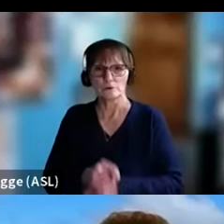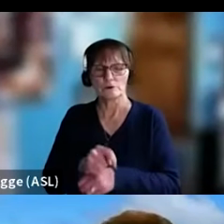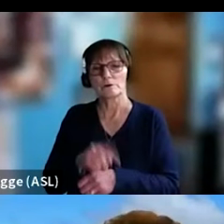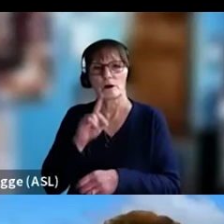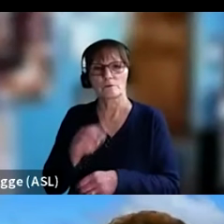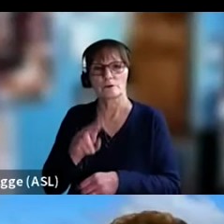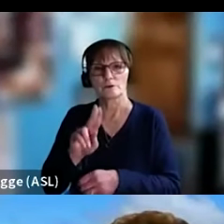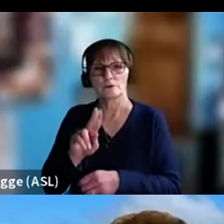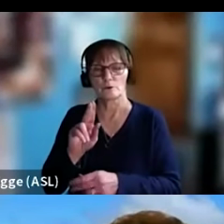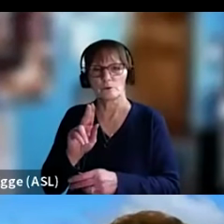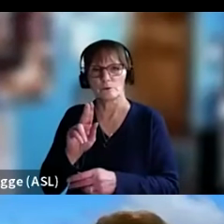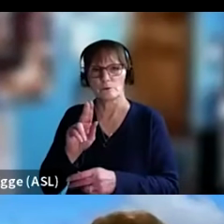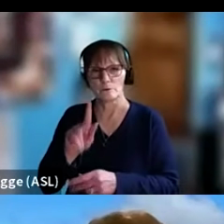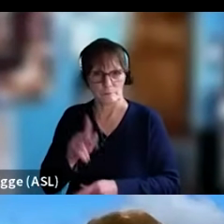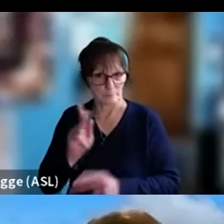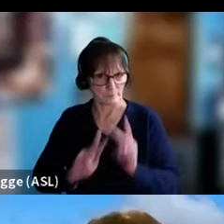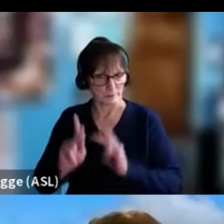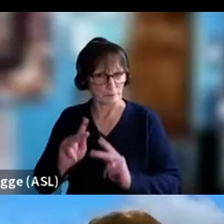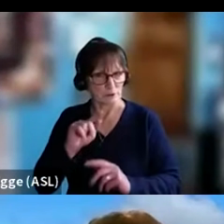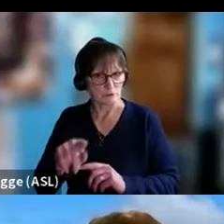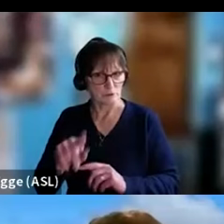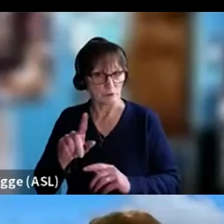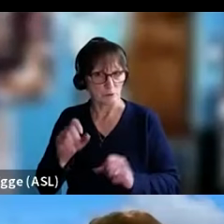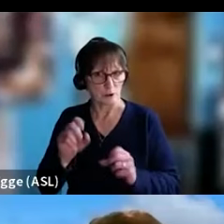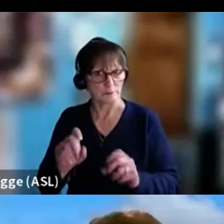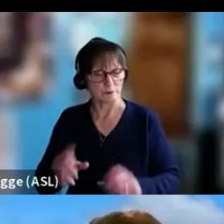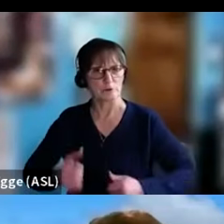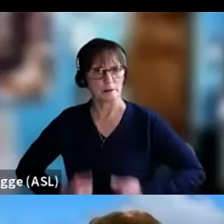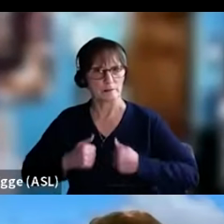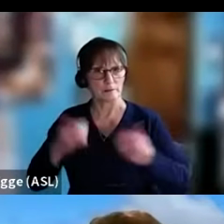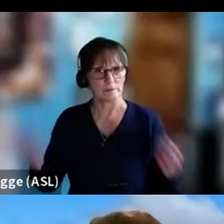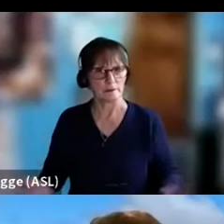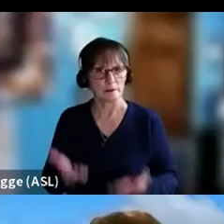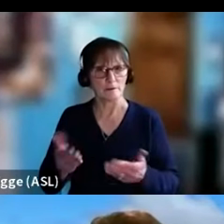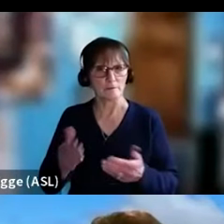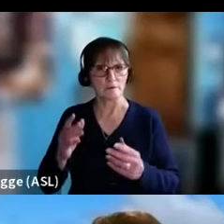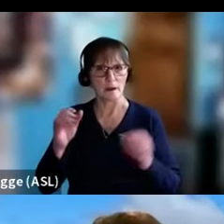And I'm grateful to have the opportunity to live here. I'm an associate professor with the University of Utah.